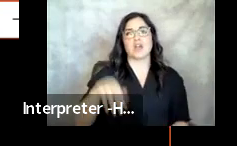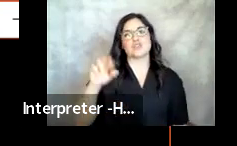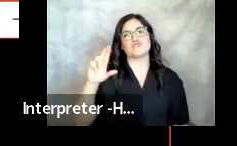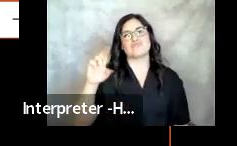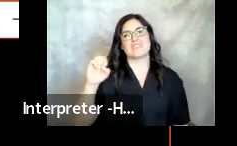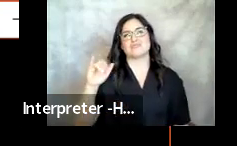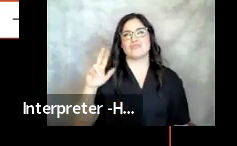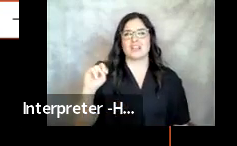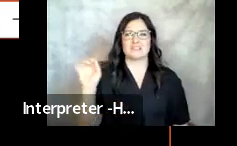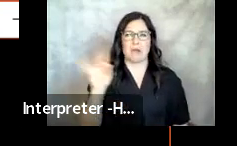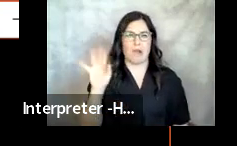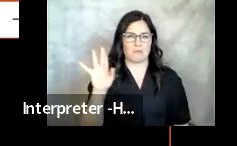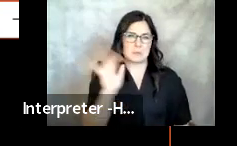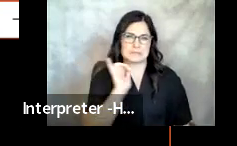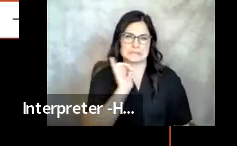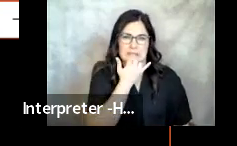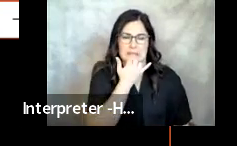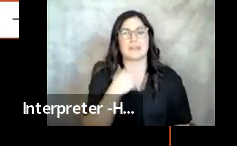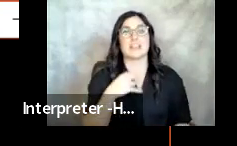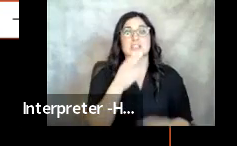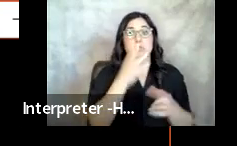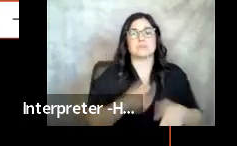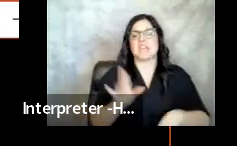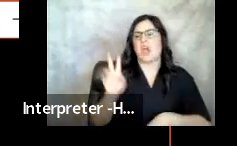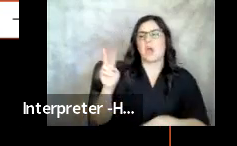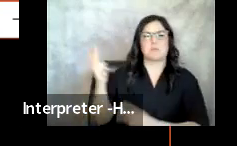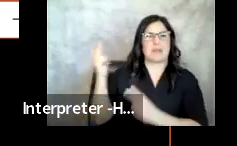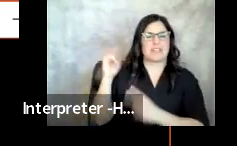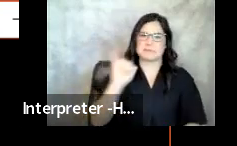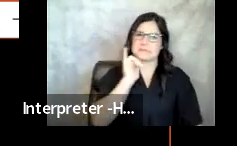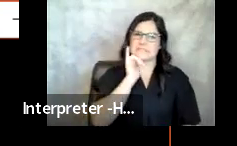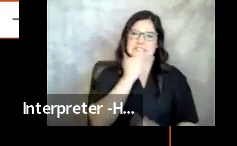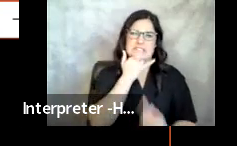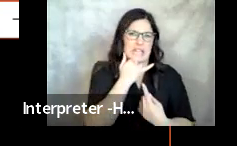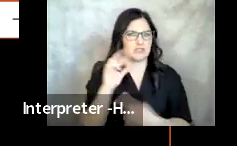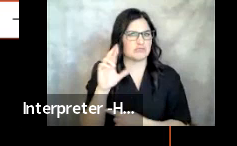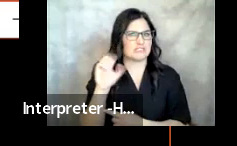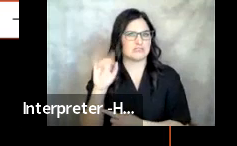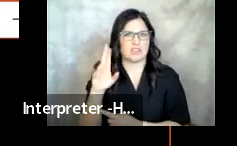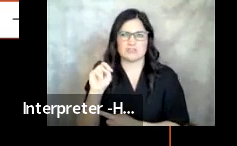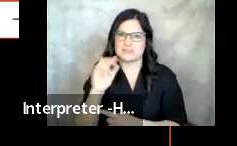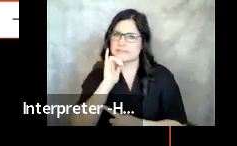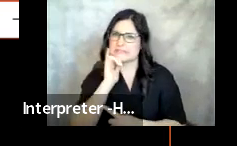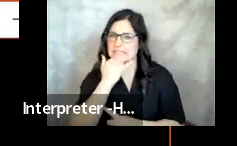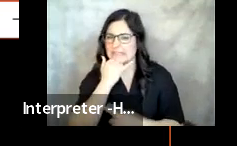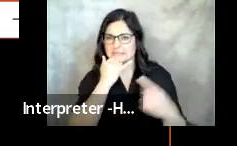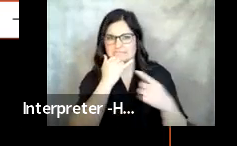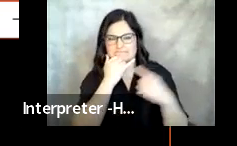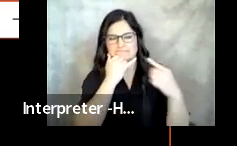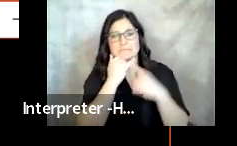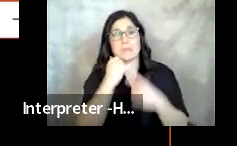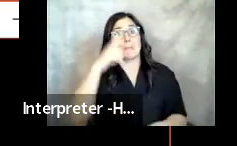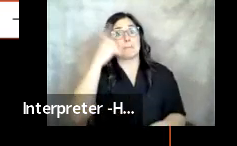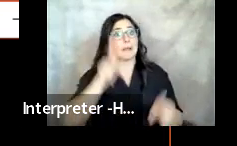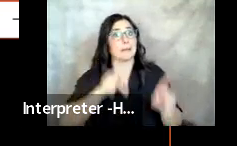So said almost every major historian. It was this terrible mistake. Where. Black people. Were given too much.